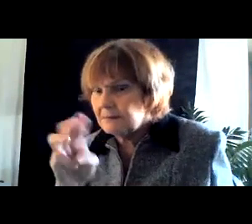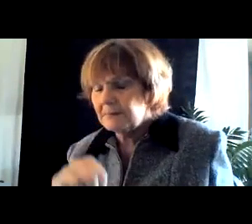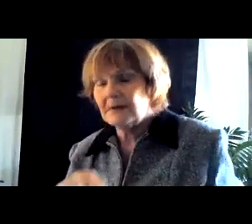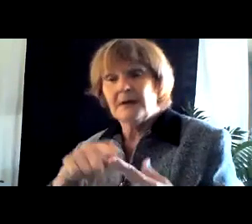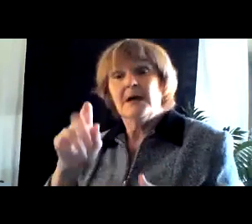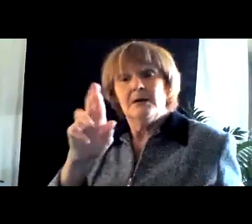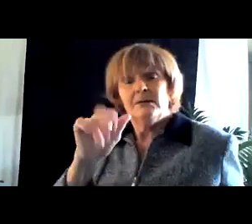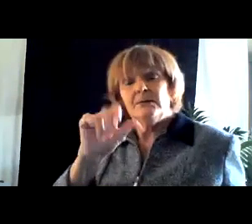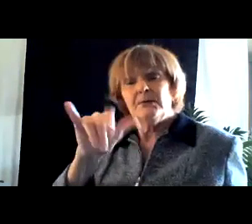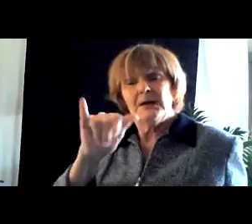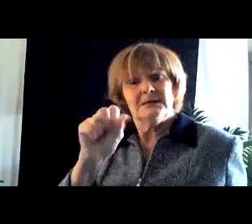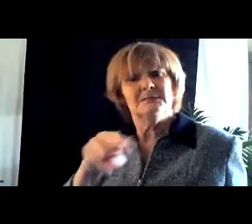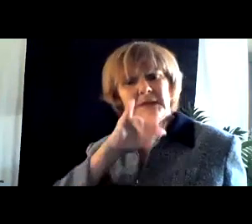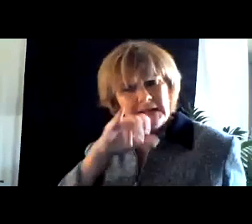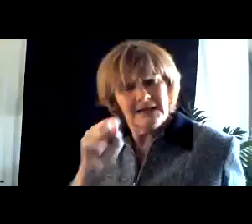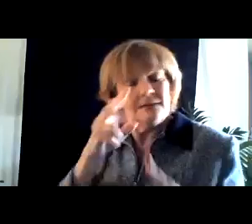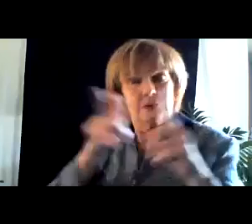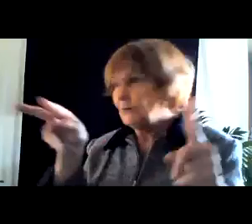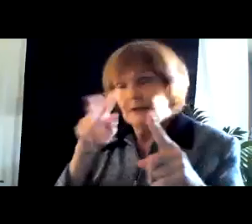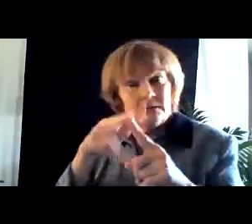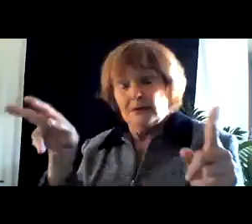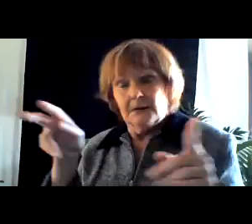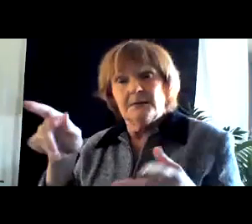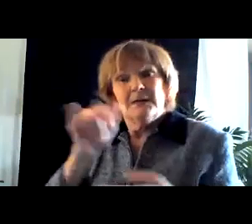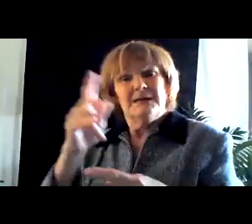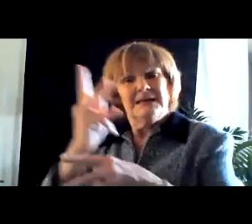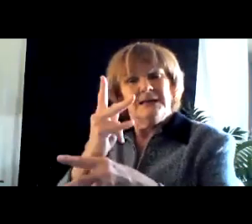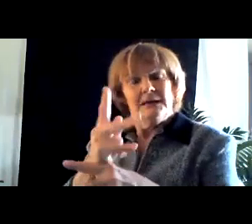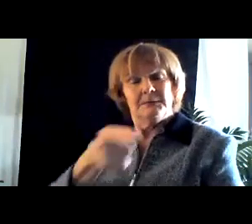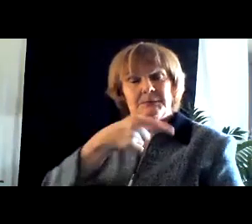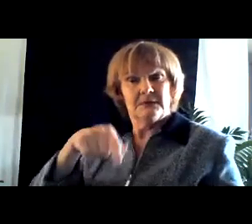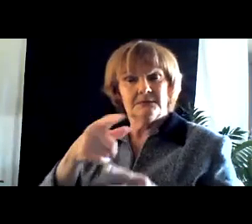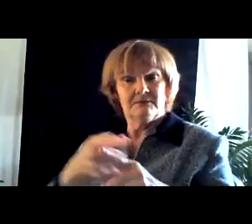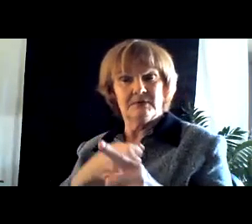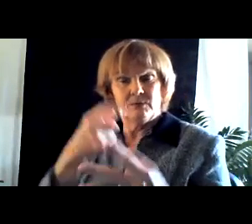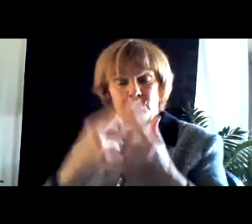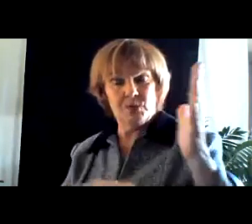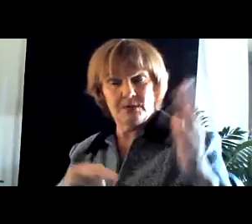It keeps us from doing our work or the things that we truly wish to do." And I'm paraphrasing here. "It keeps us in a position